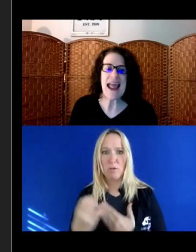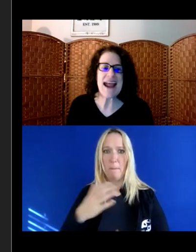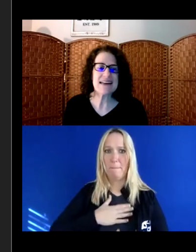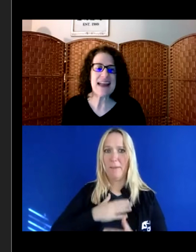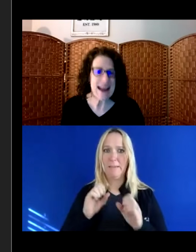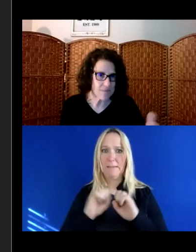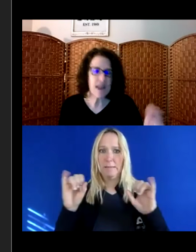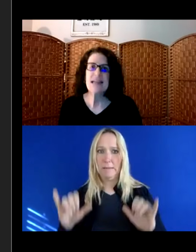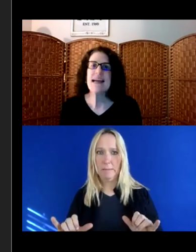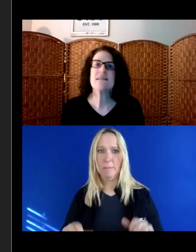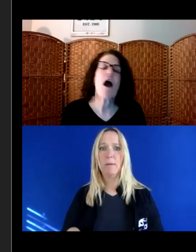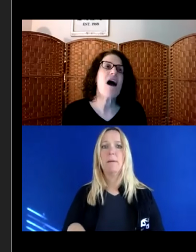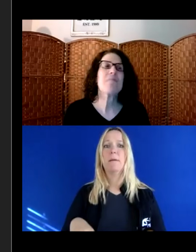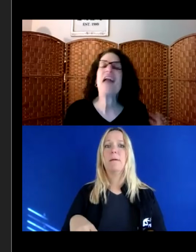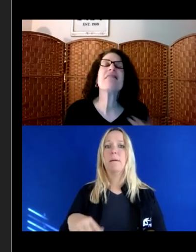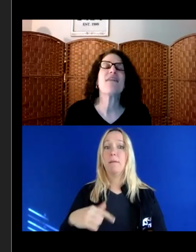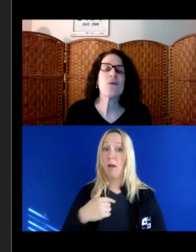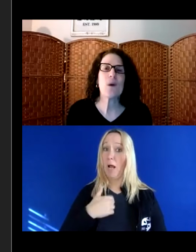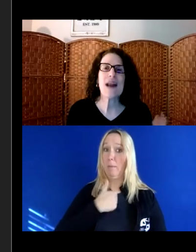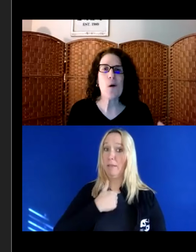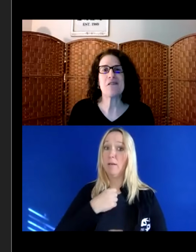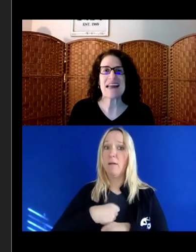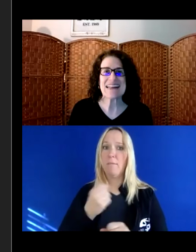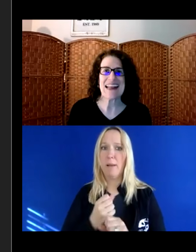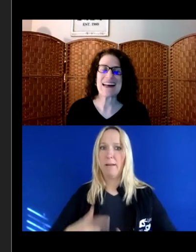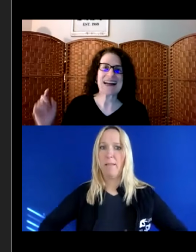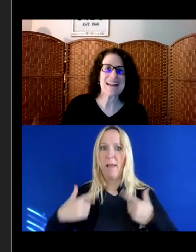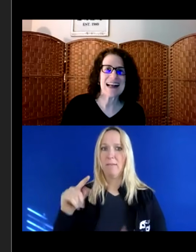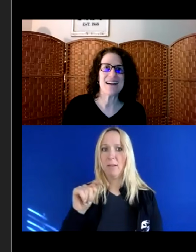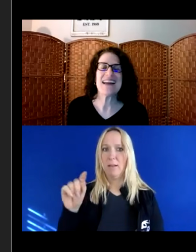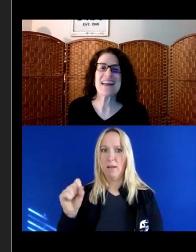And, Cam, yes, I love it when I go to LinkedIn and I click